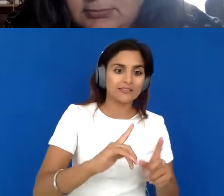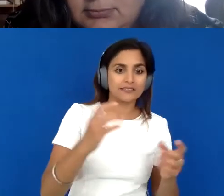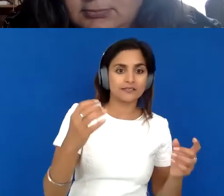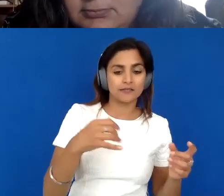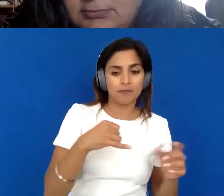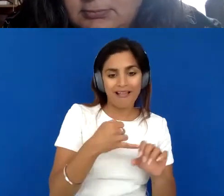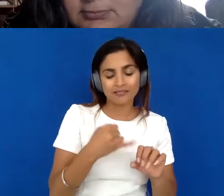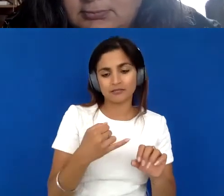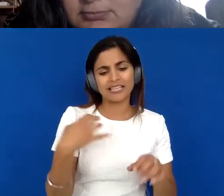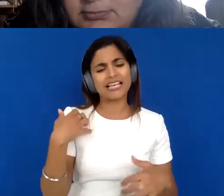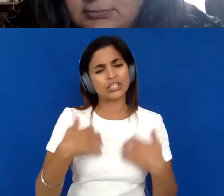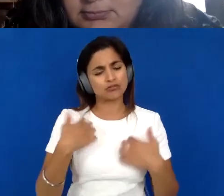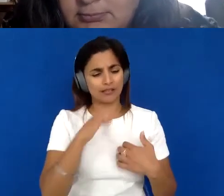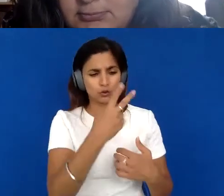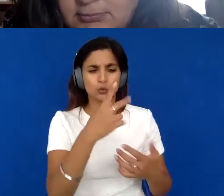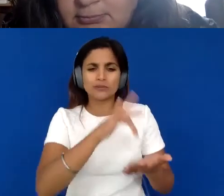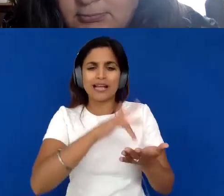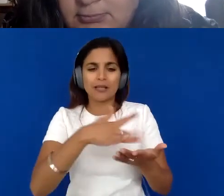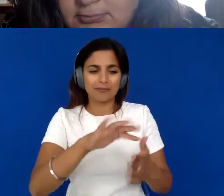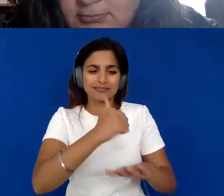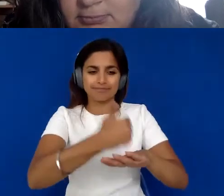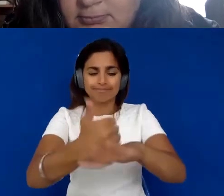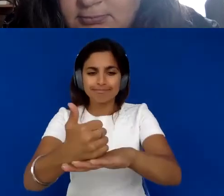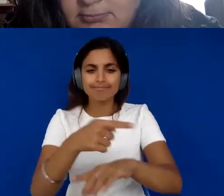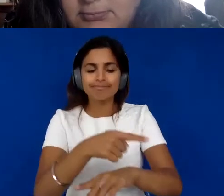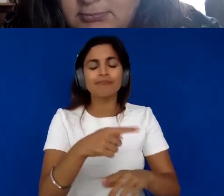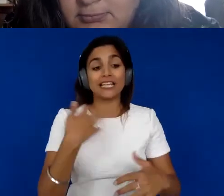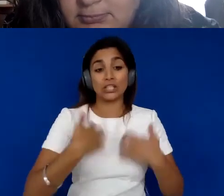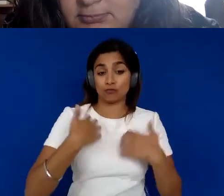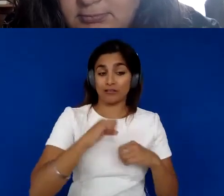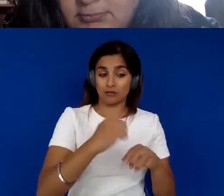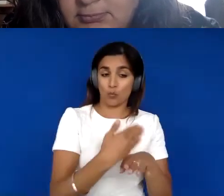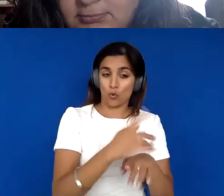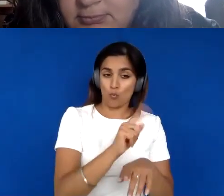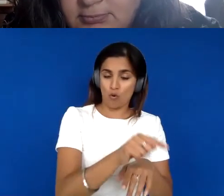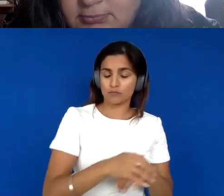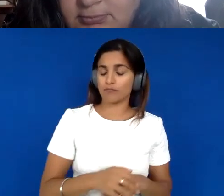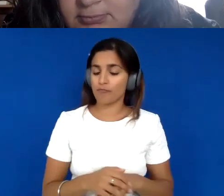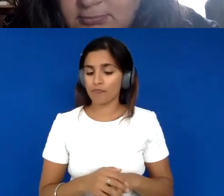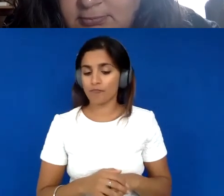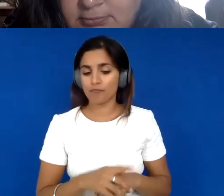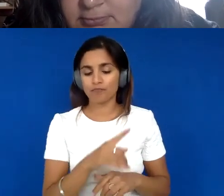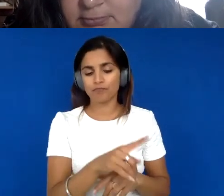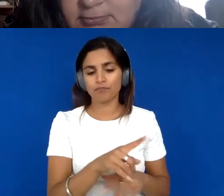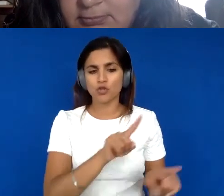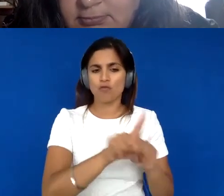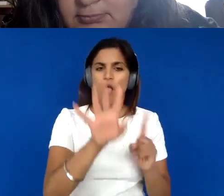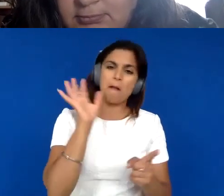and a lot of the activists work that's coming out of Gopal is the fact that instead of trying to say sort of pit the Western or the biomechanical against